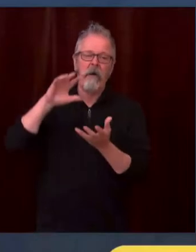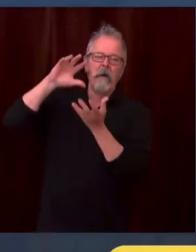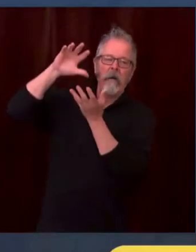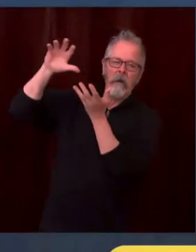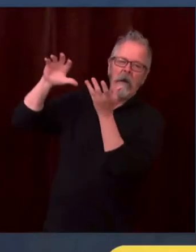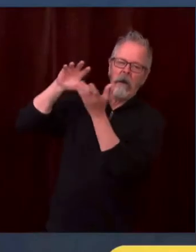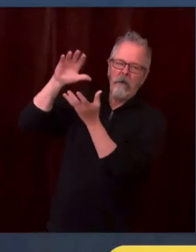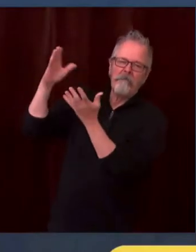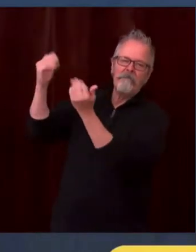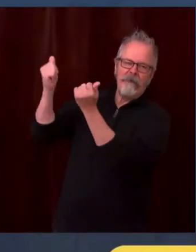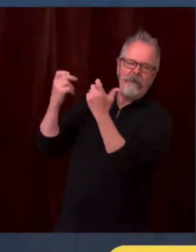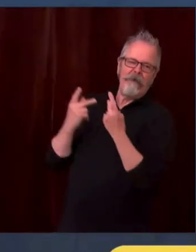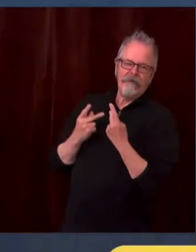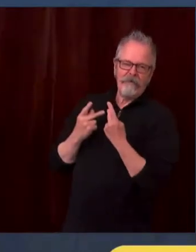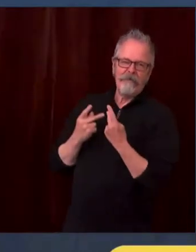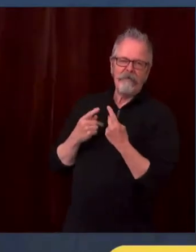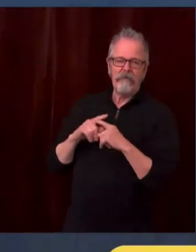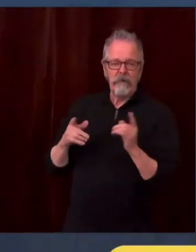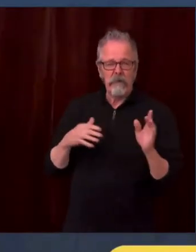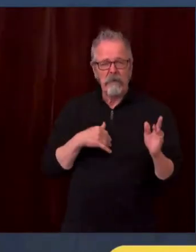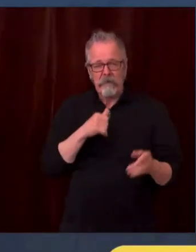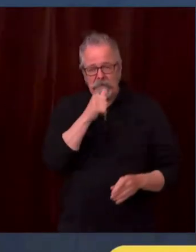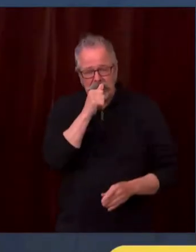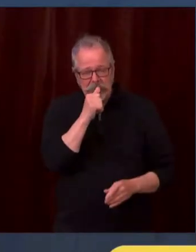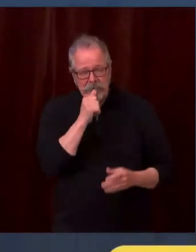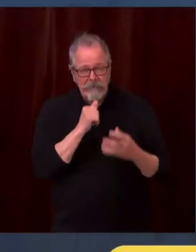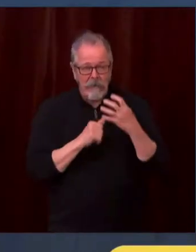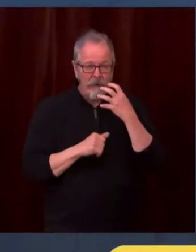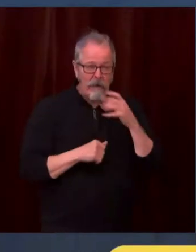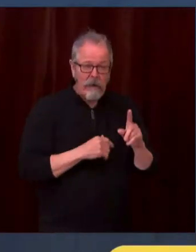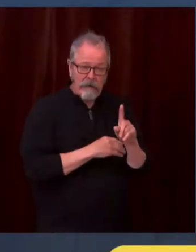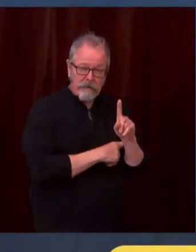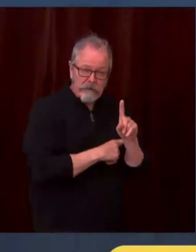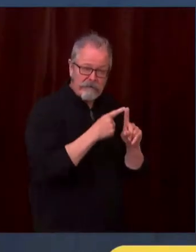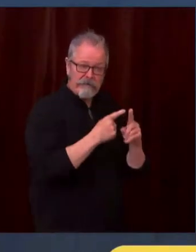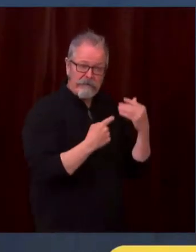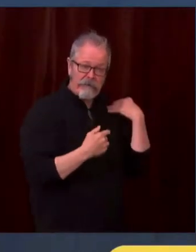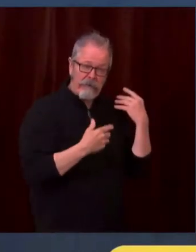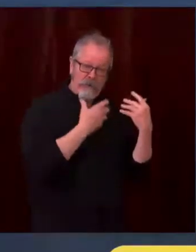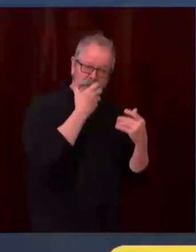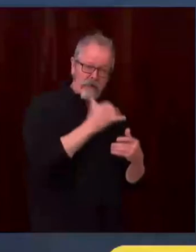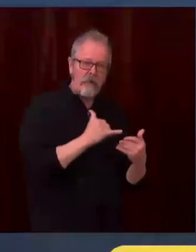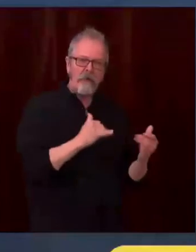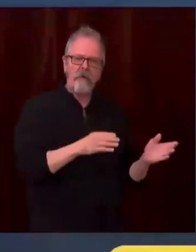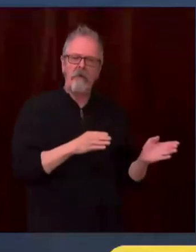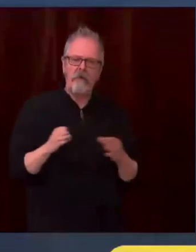So now, we're enjoying a beautiful earth day with a beautiful cloud covering. And we're always proud of Earth Day.